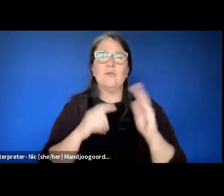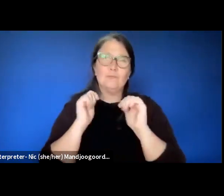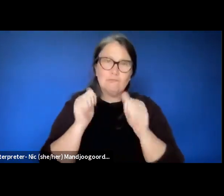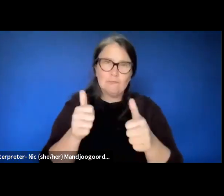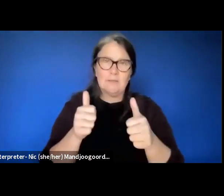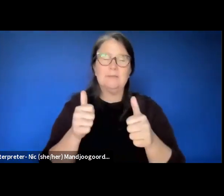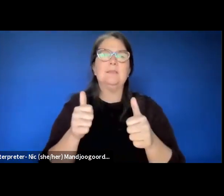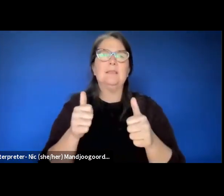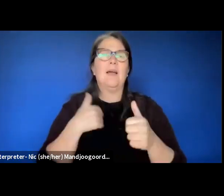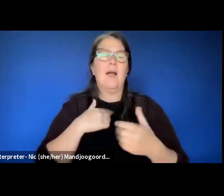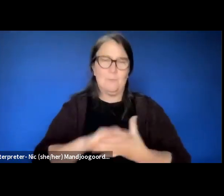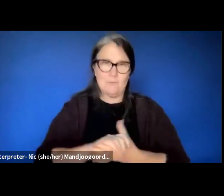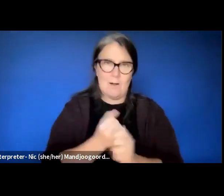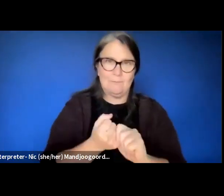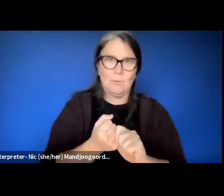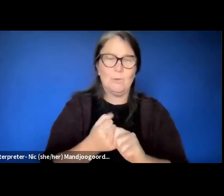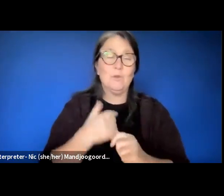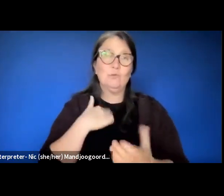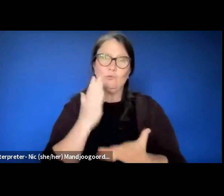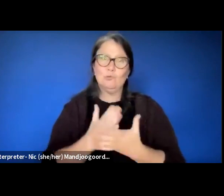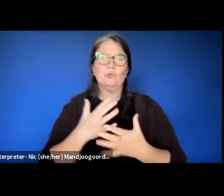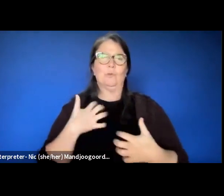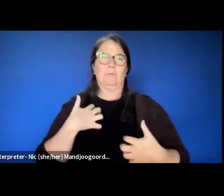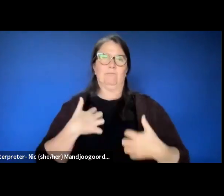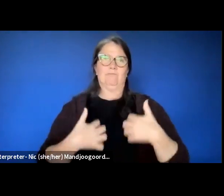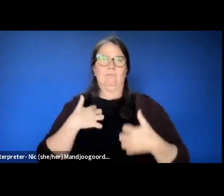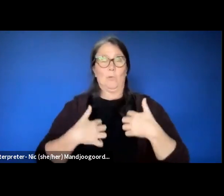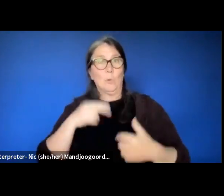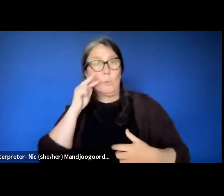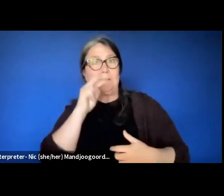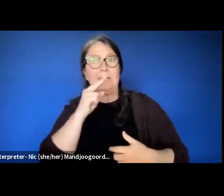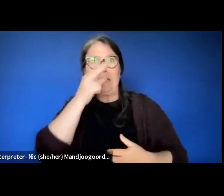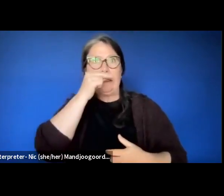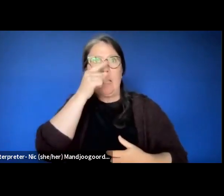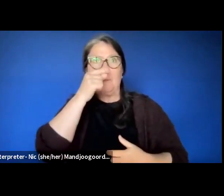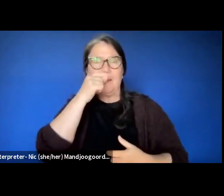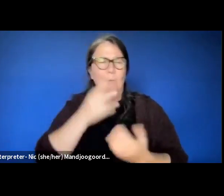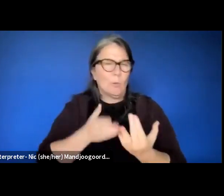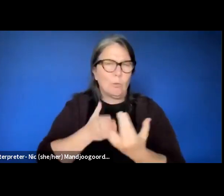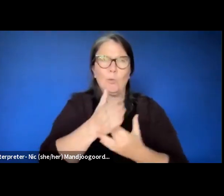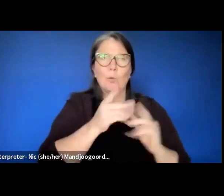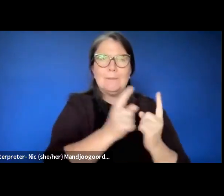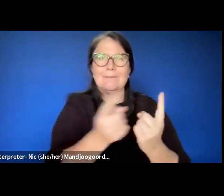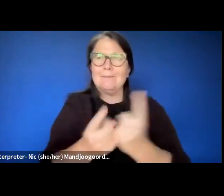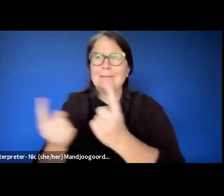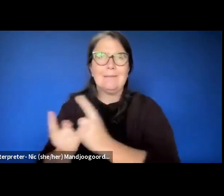you've done my programming for the next year of quick stories events so I am grateful. And it's just thrilling to say And it's just thrilling to say, the way that our young people